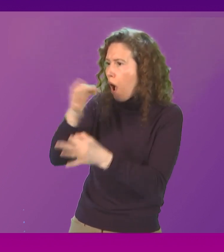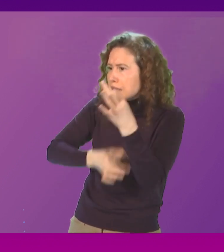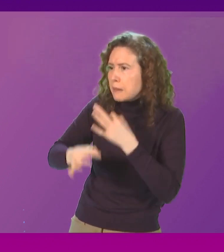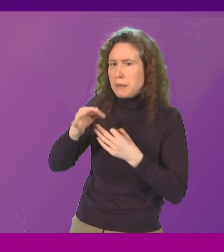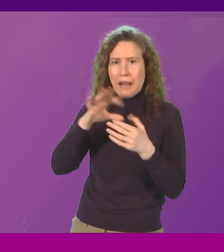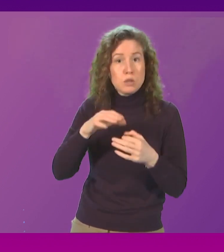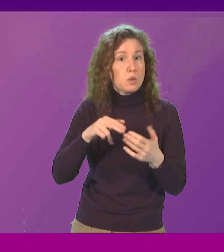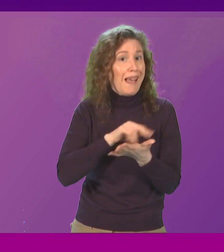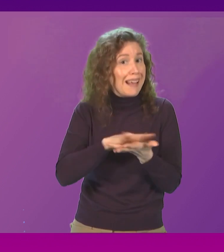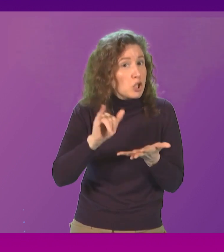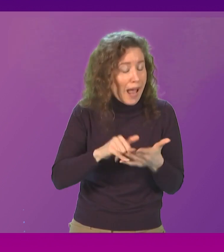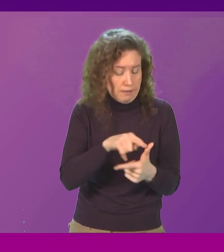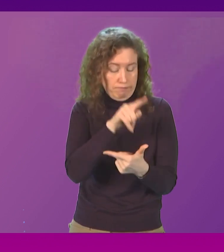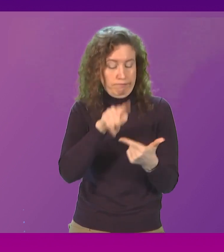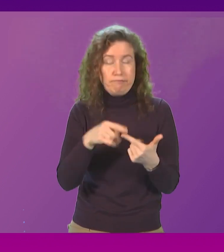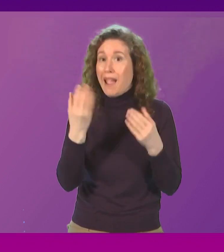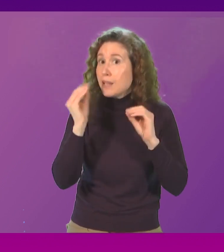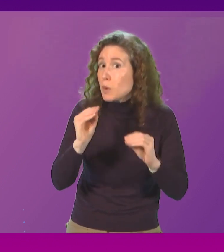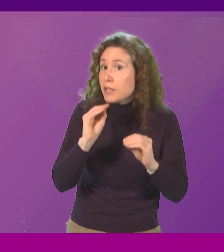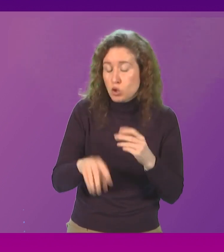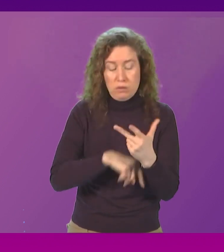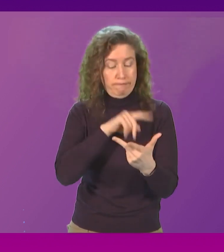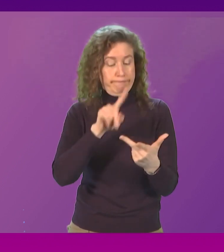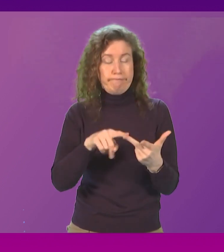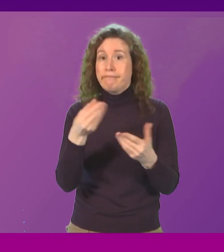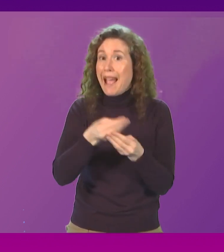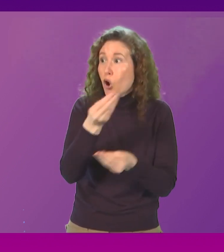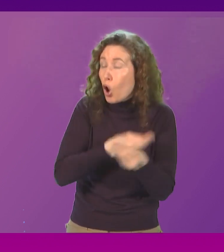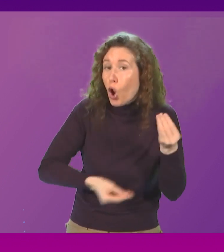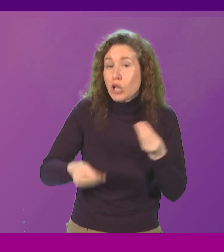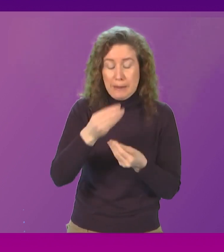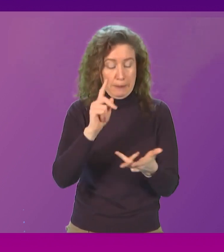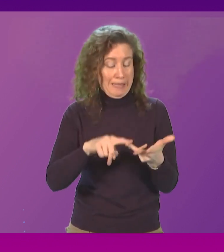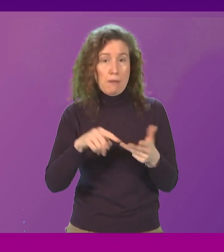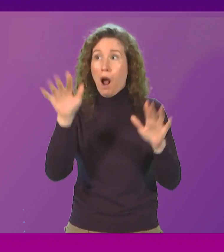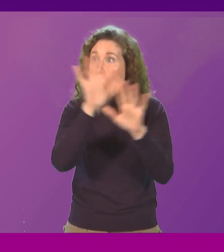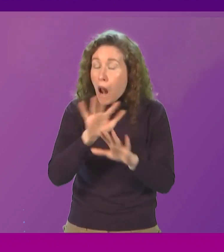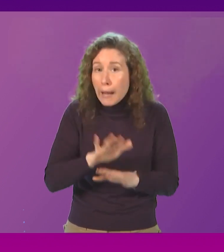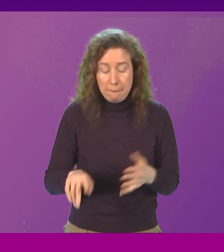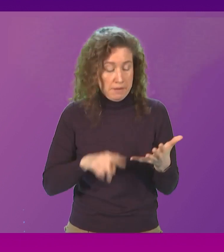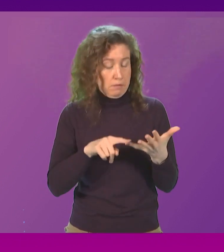the national health service, education, the economy or climate justice.